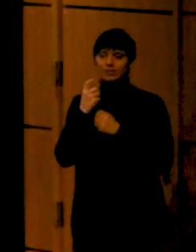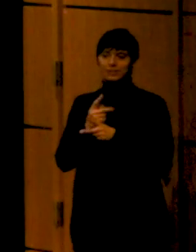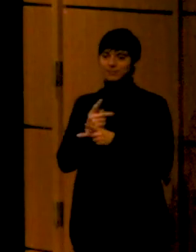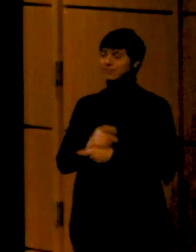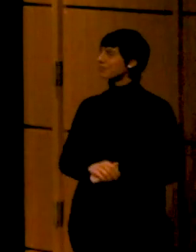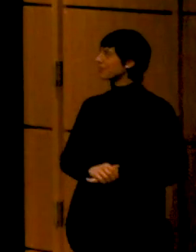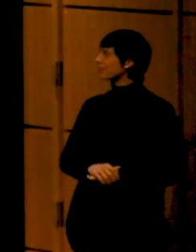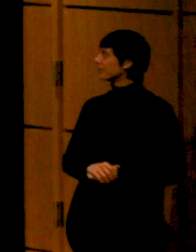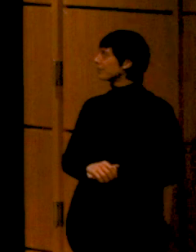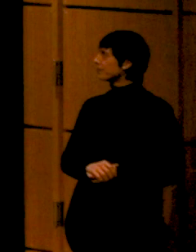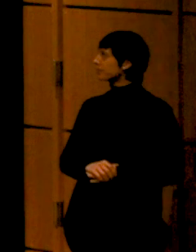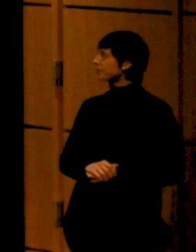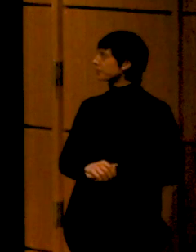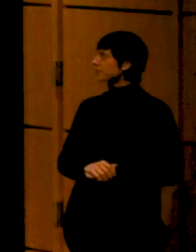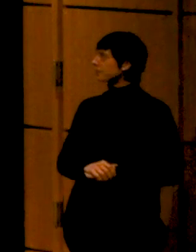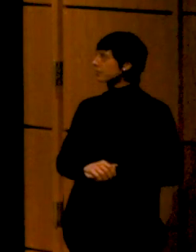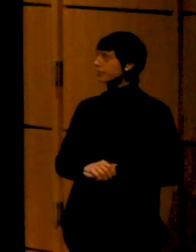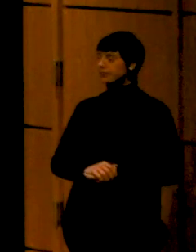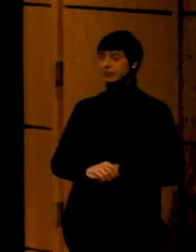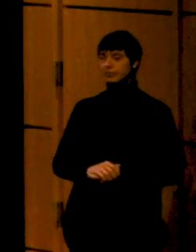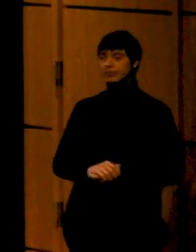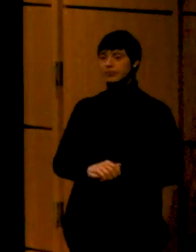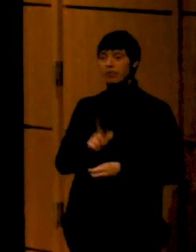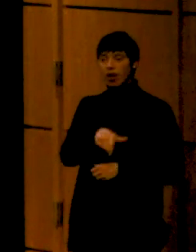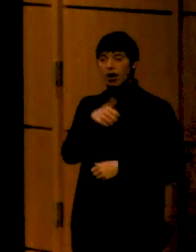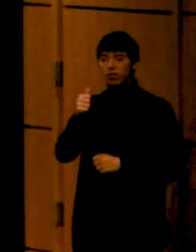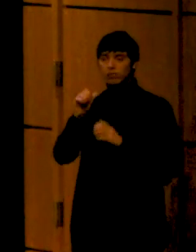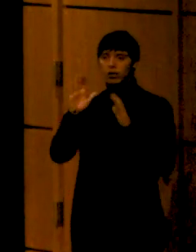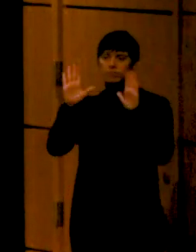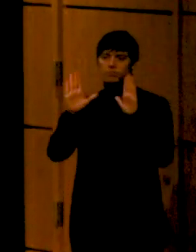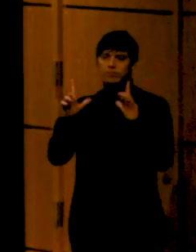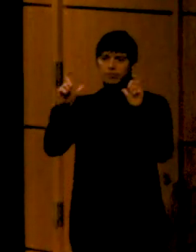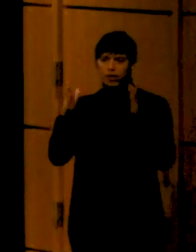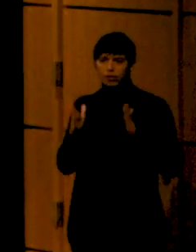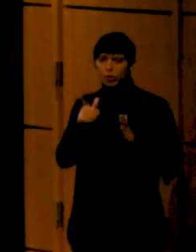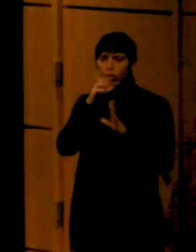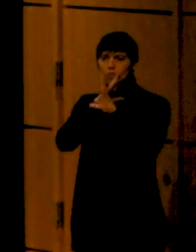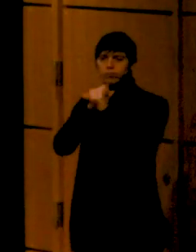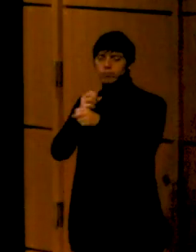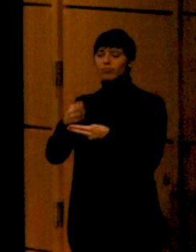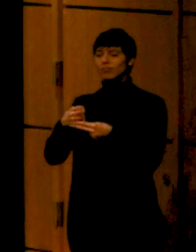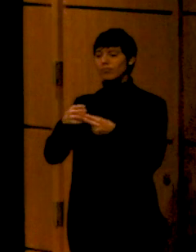The other great photographer, who was drawn to Mount St. Helens was Frank Gohlke.